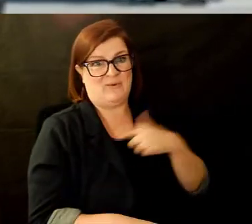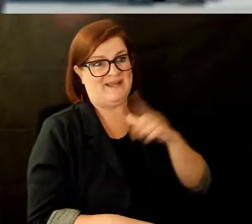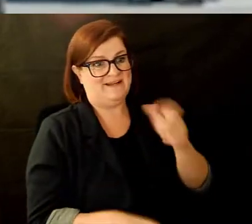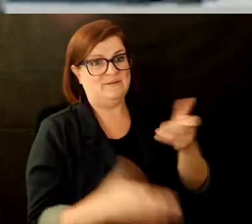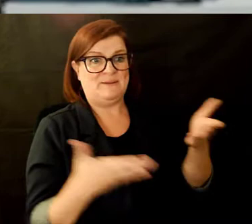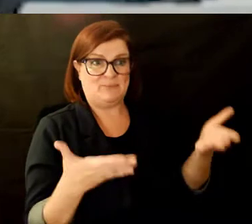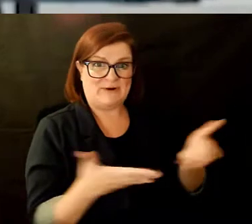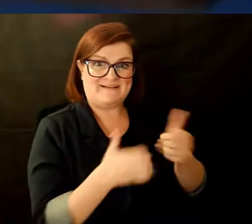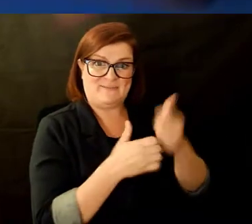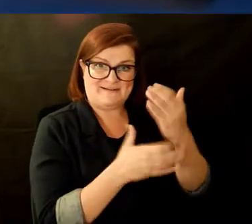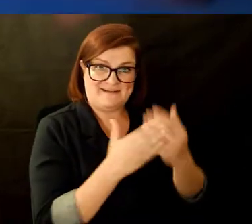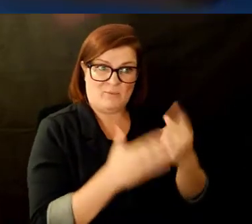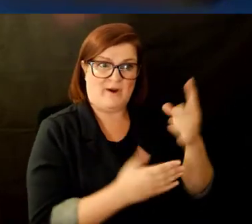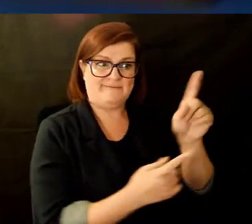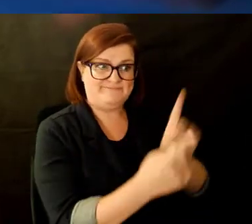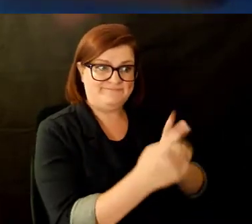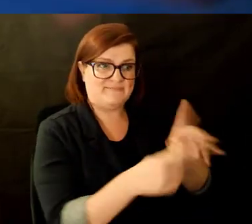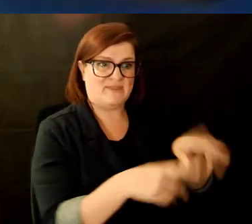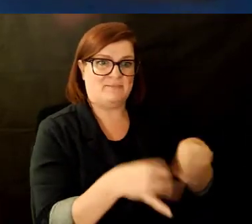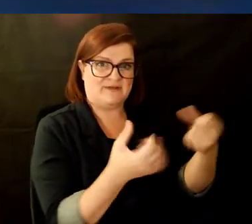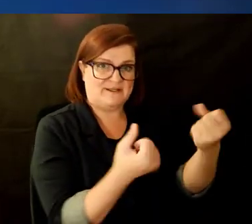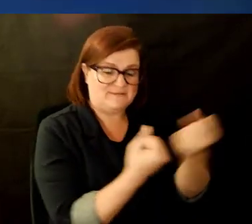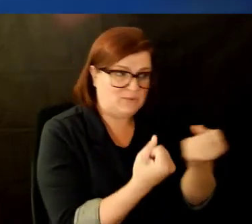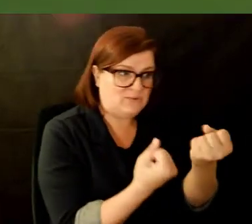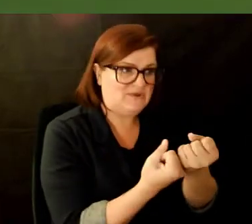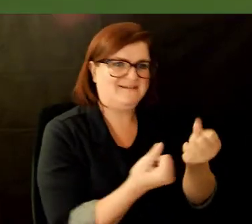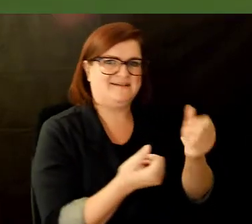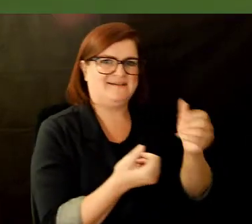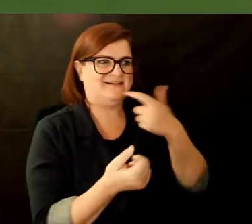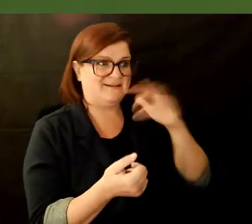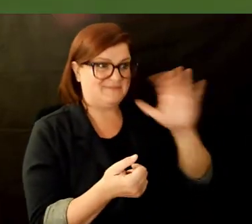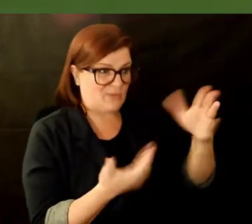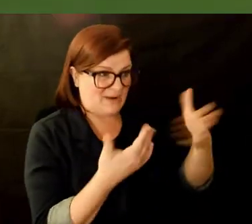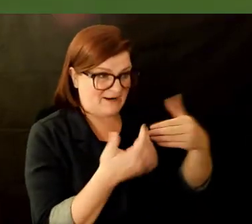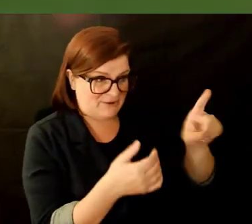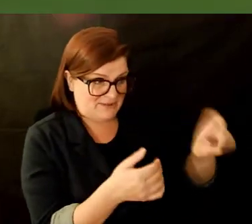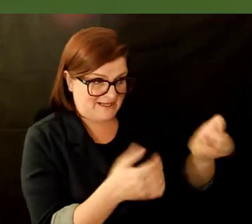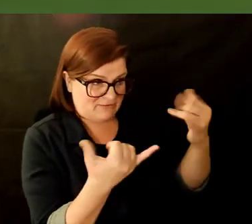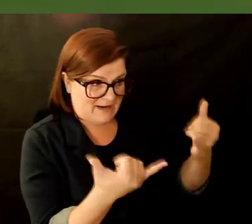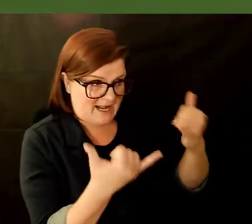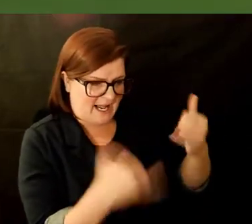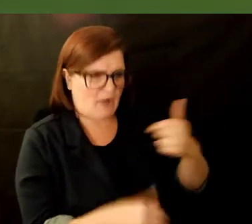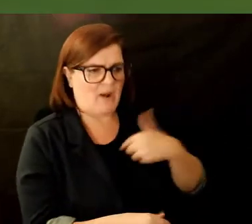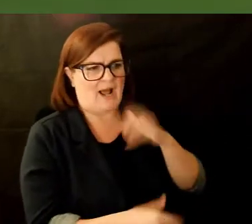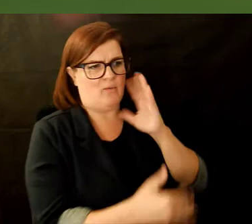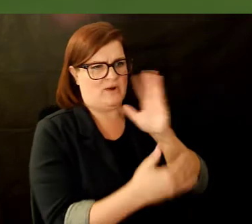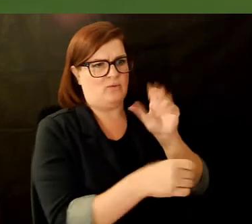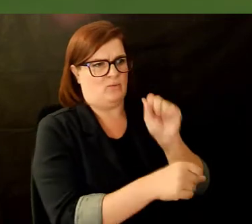being there to be able to provide support and say, whatever it is you need right now, I'm going to work right now in the moment